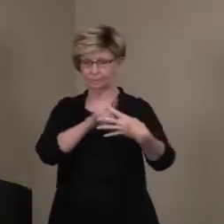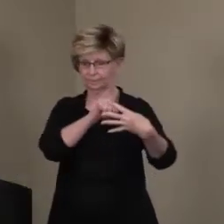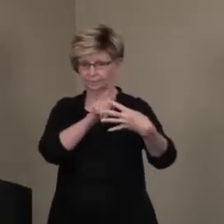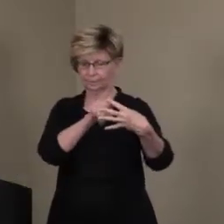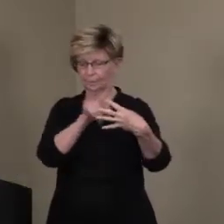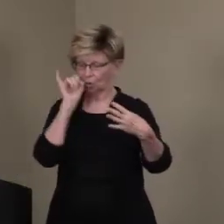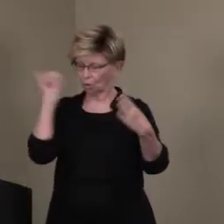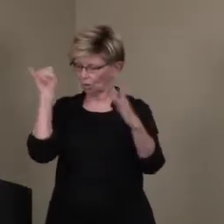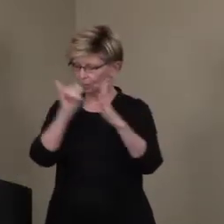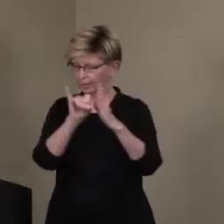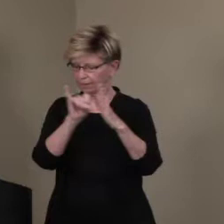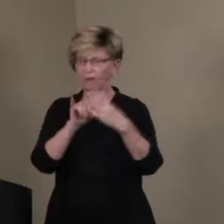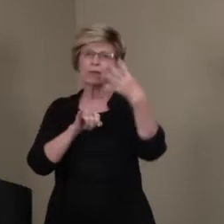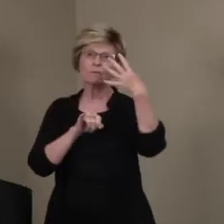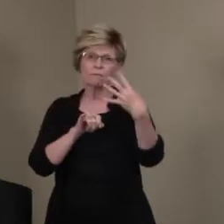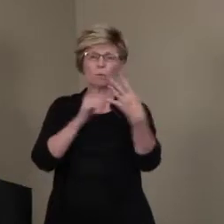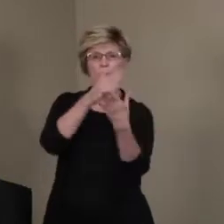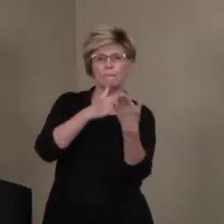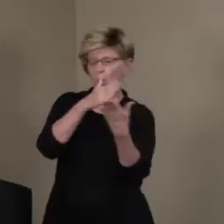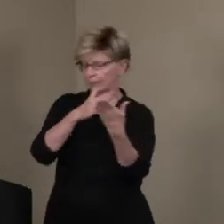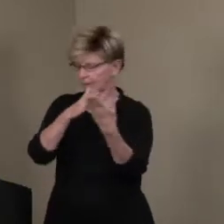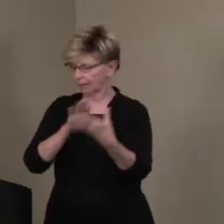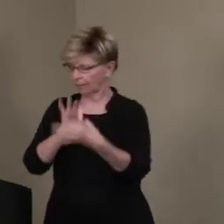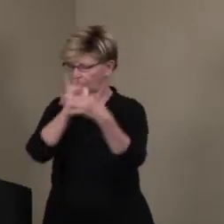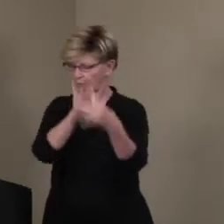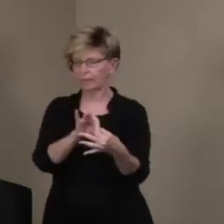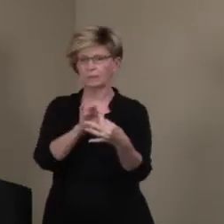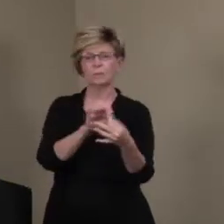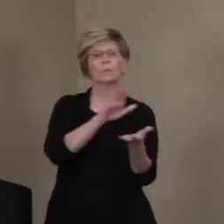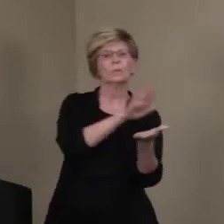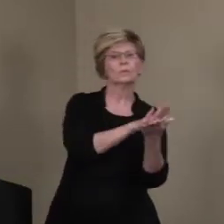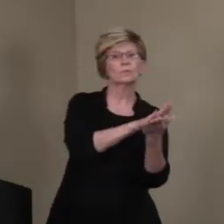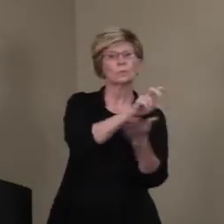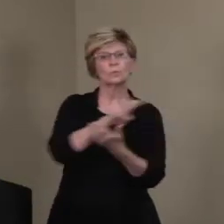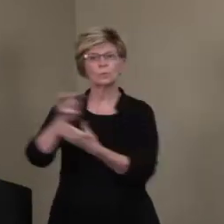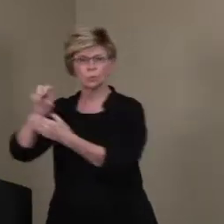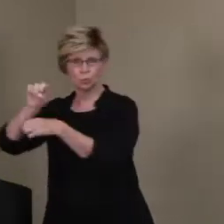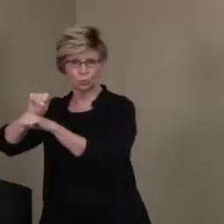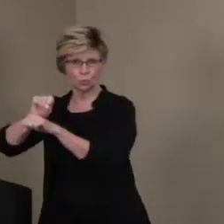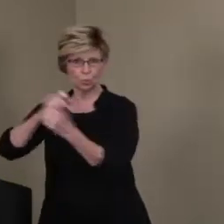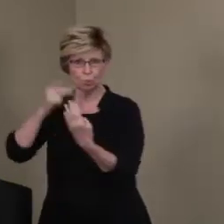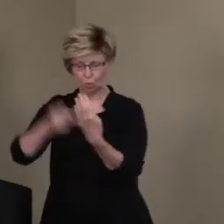So number one is to identify the four main components of school-to-work transition for students with disabilities.